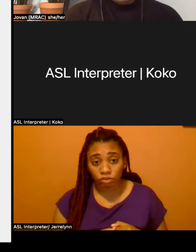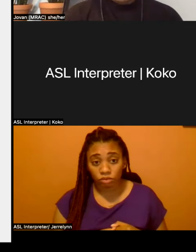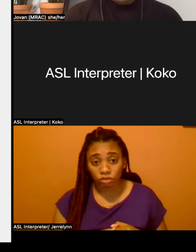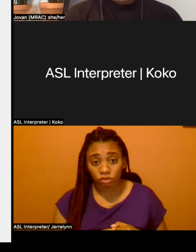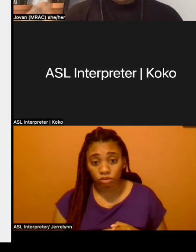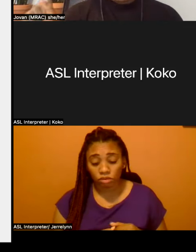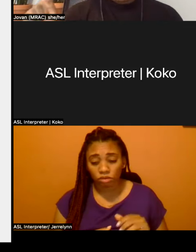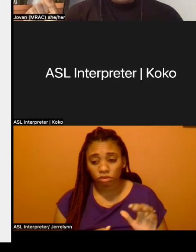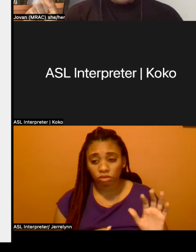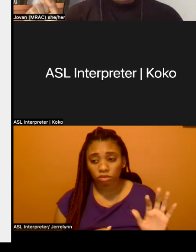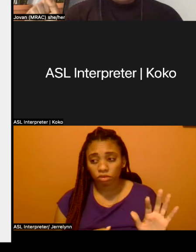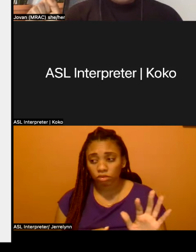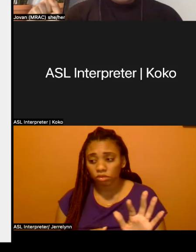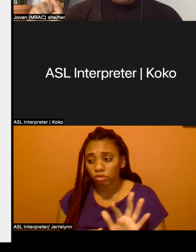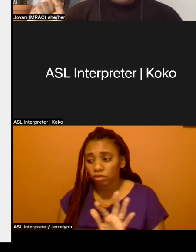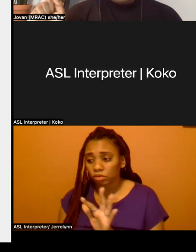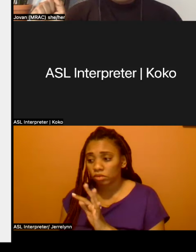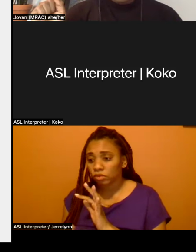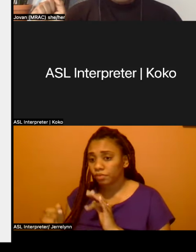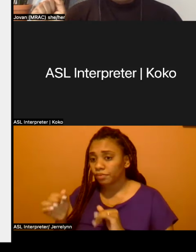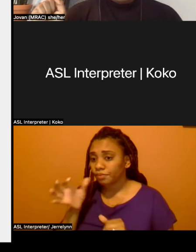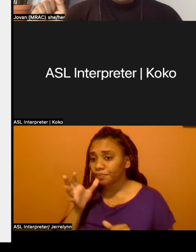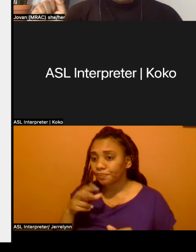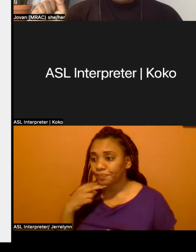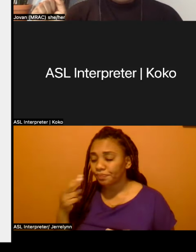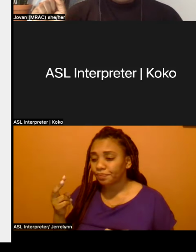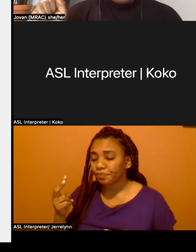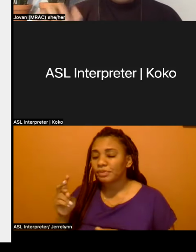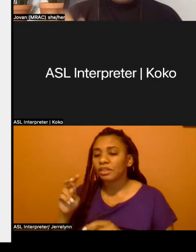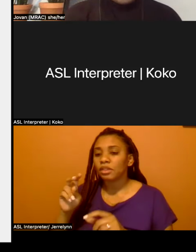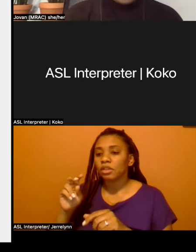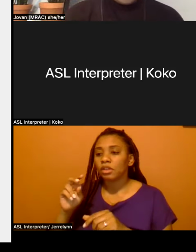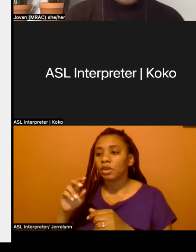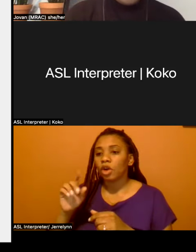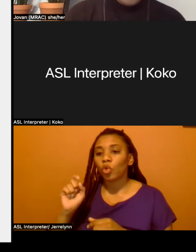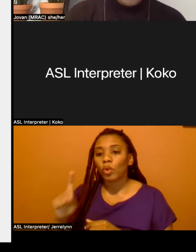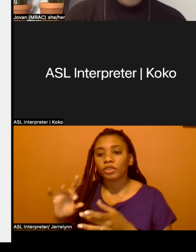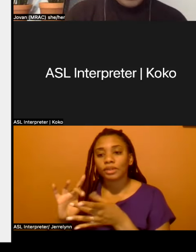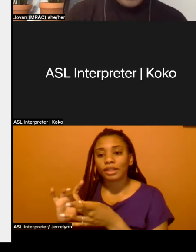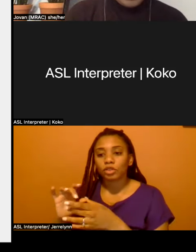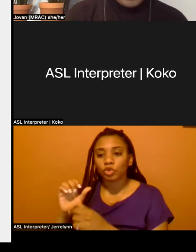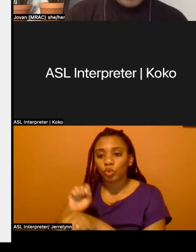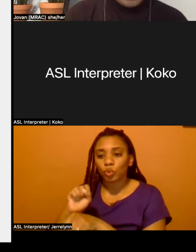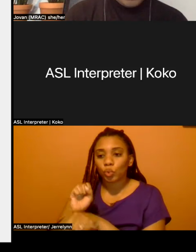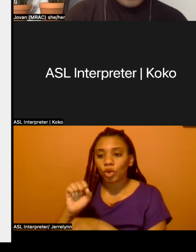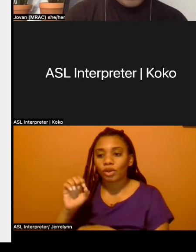[Mirella] We had a work sample question. Okay. - [Mirella] That was,